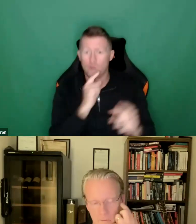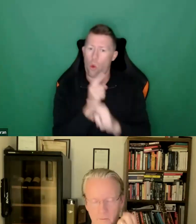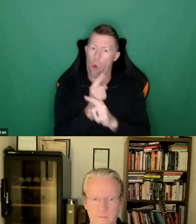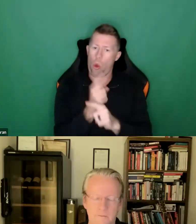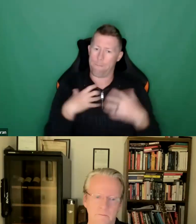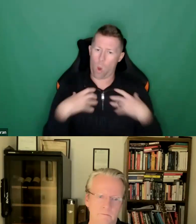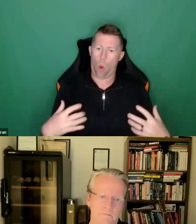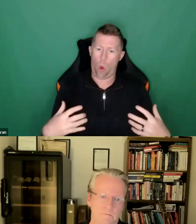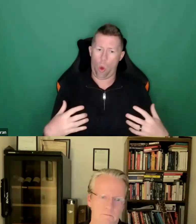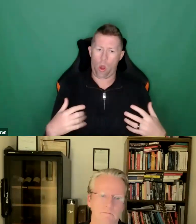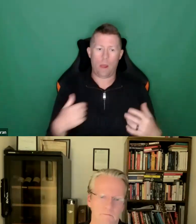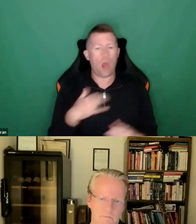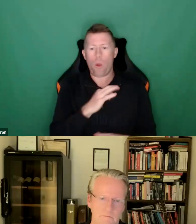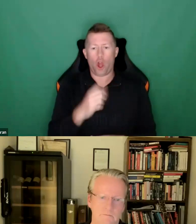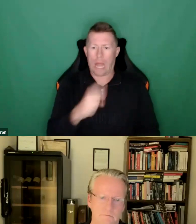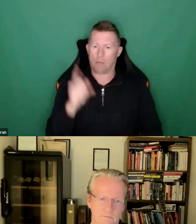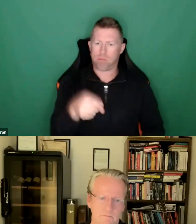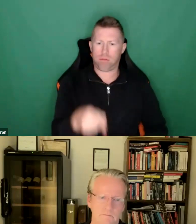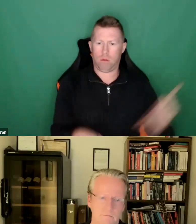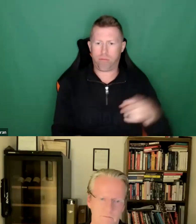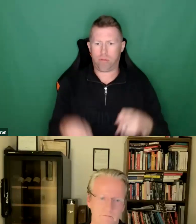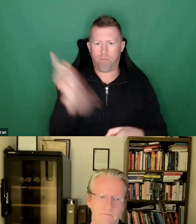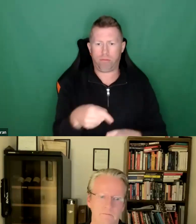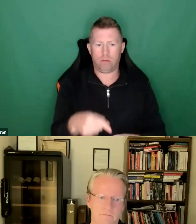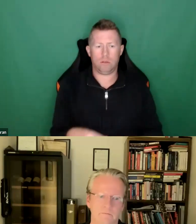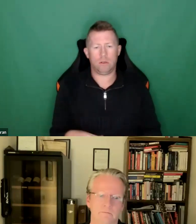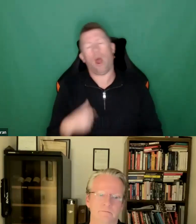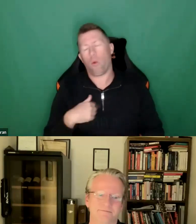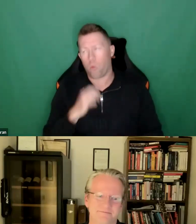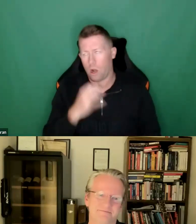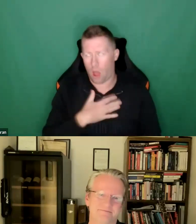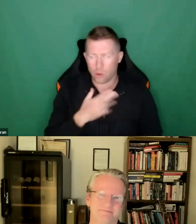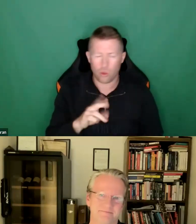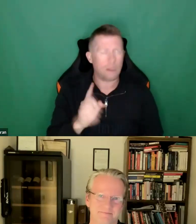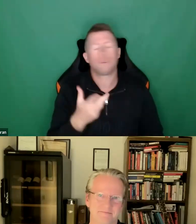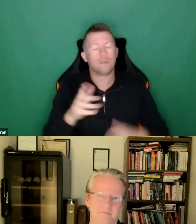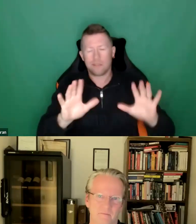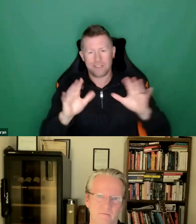not trying to just take much here, we are creating provocation and putting the discussion